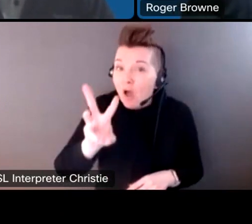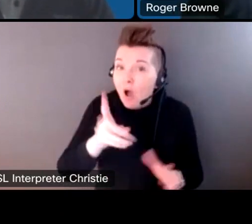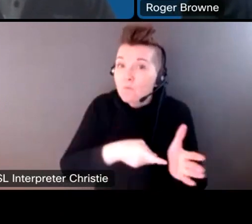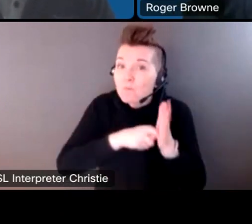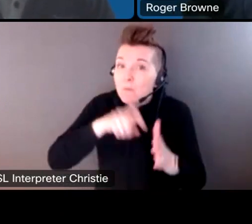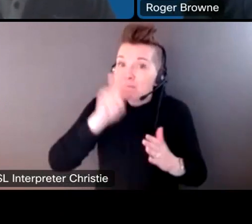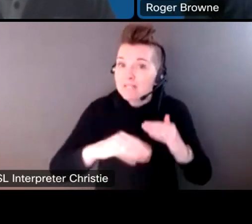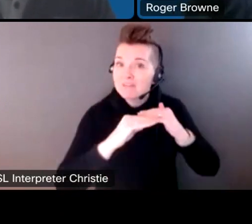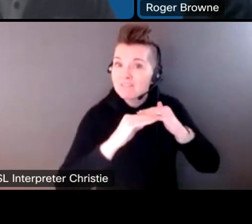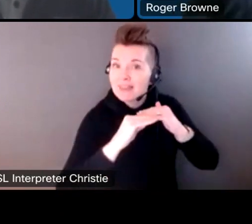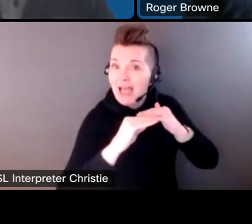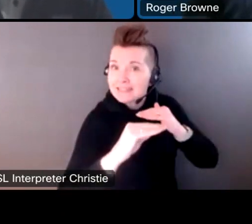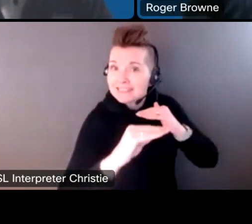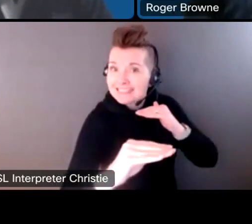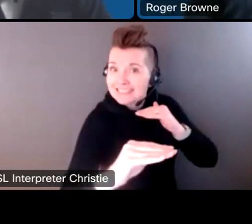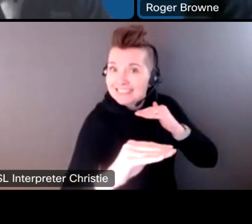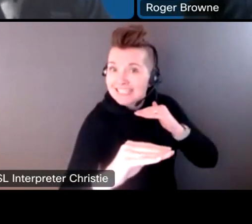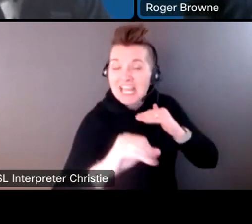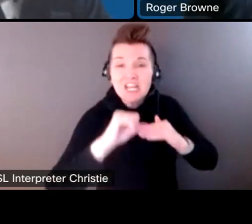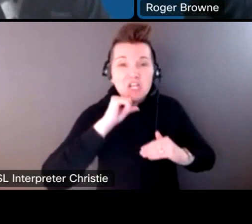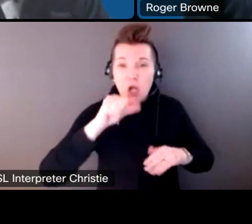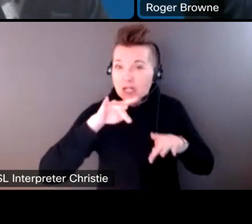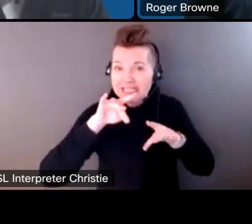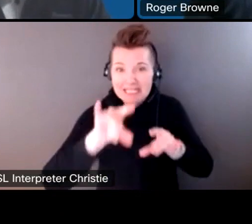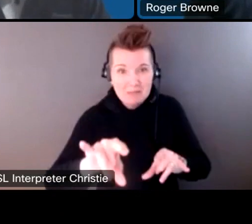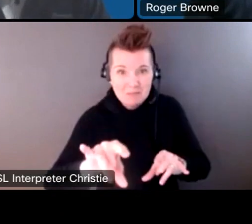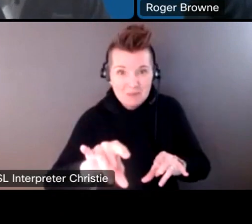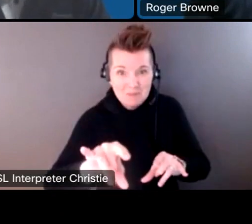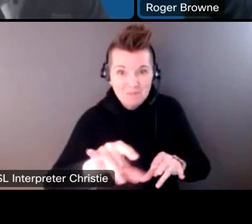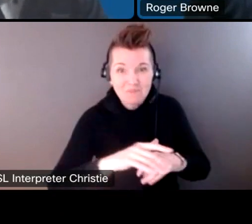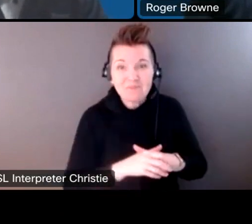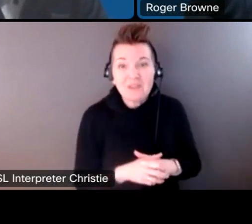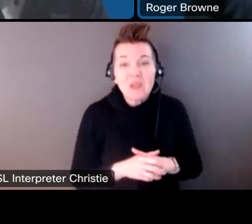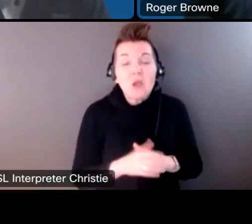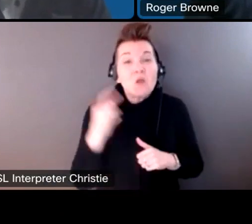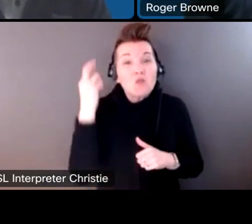They're supposed to be non-slip, and the reason why we want these to be flush with the roadway,